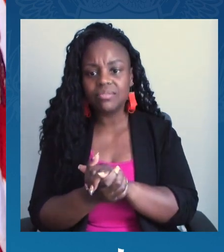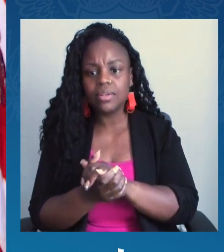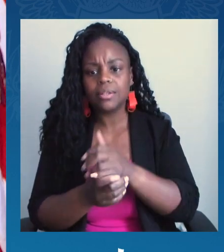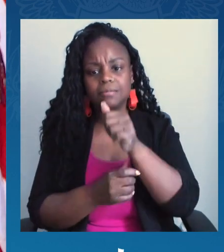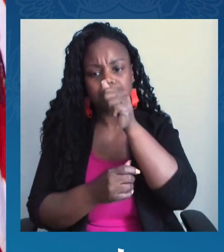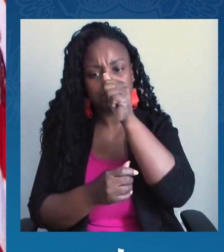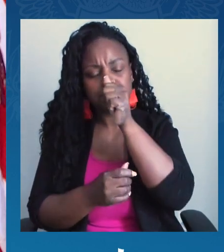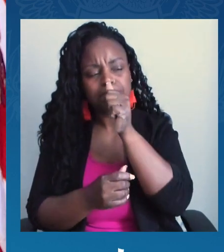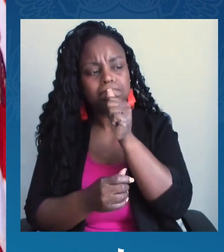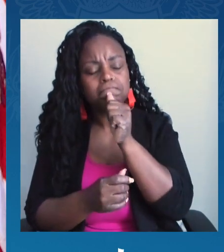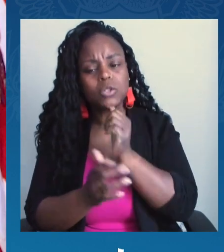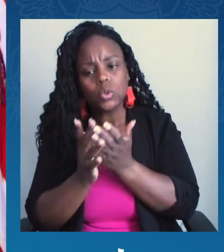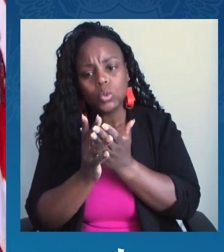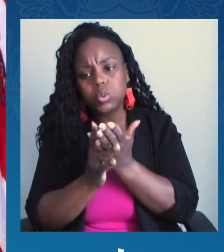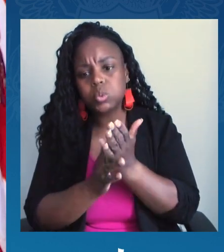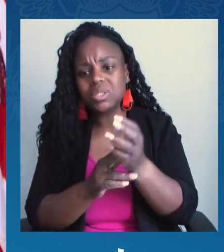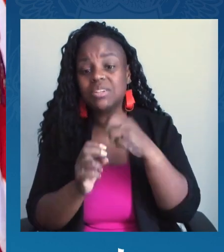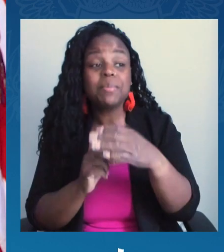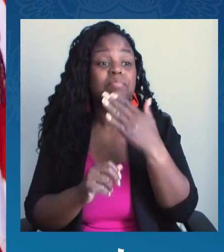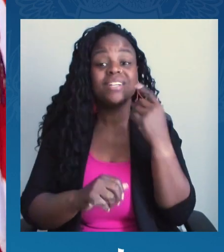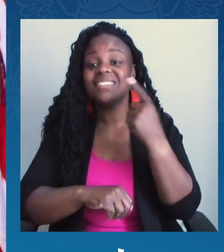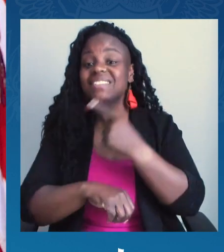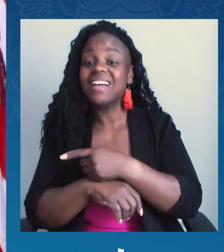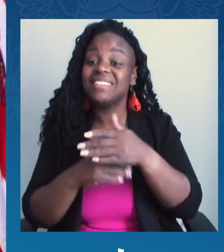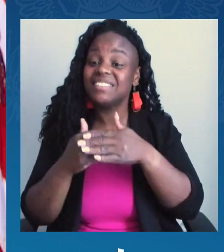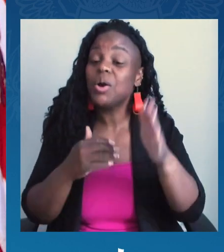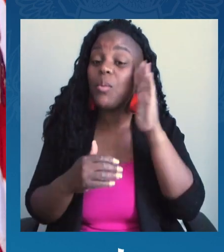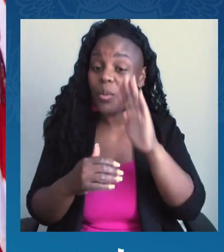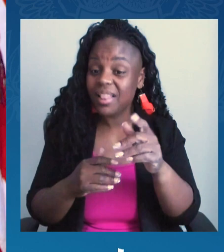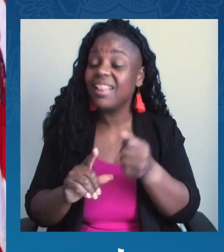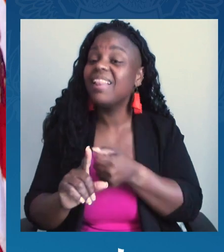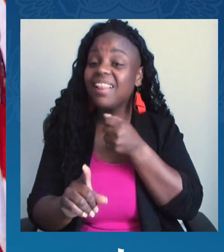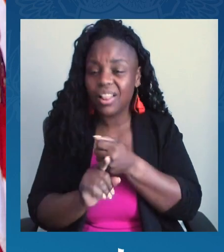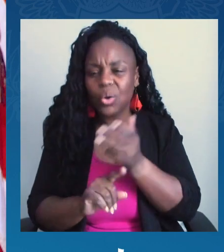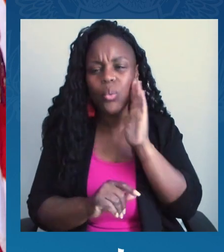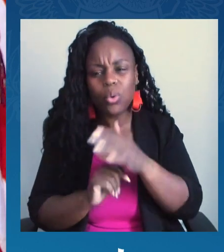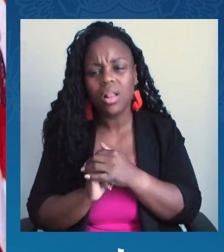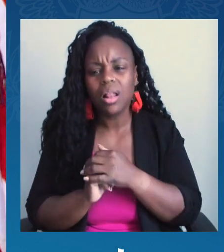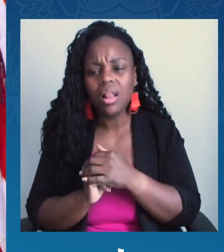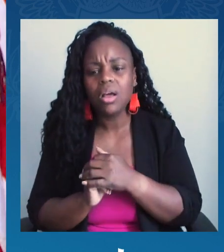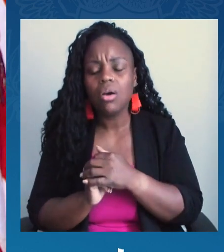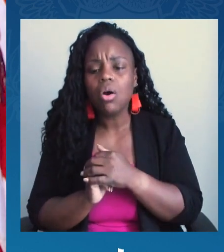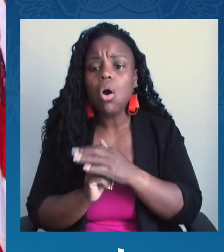and that we all have power that we can bring